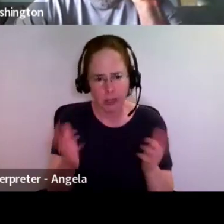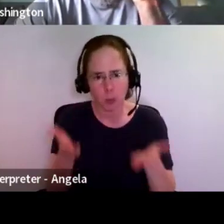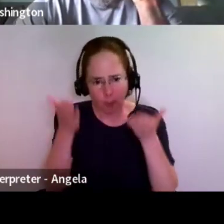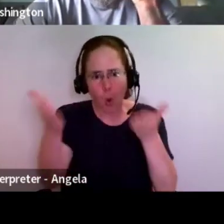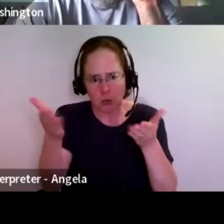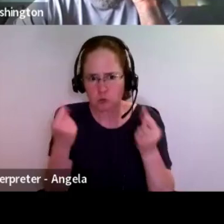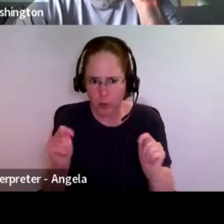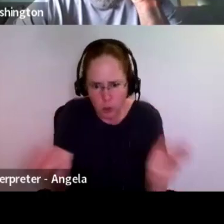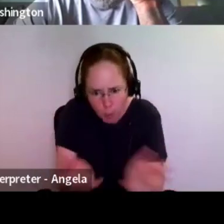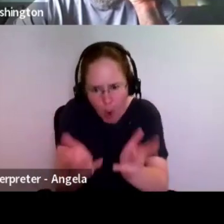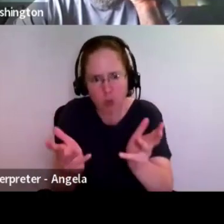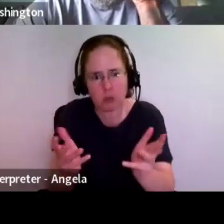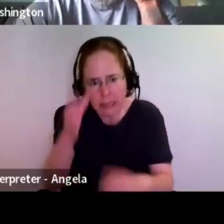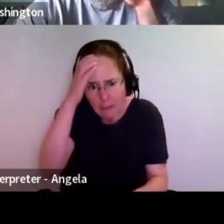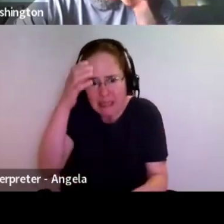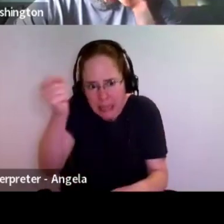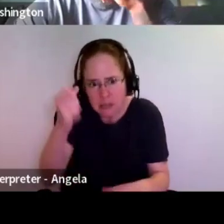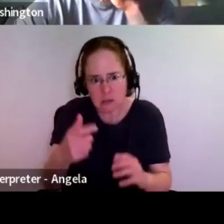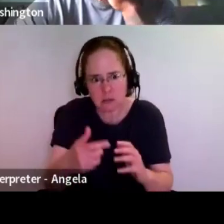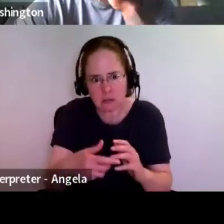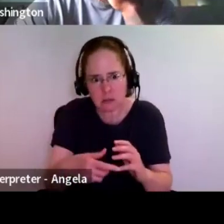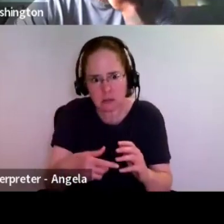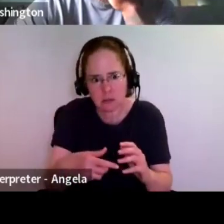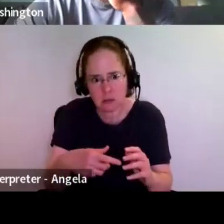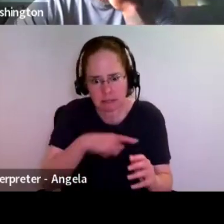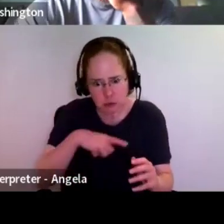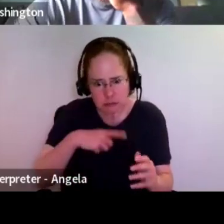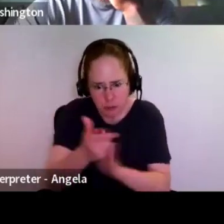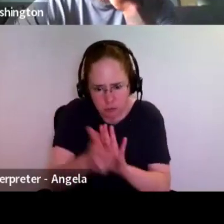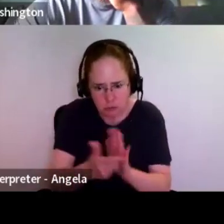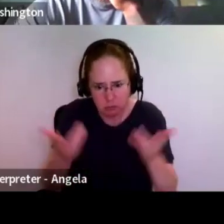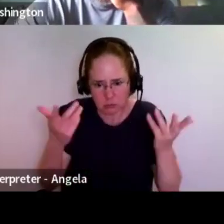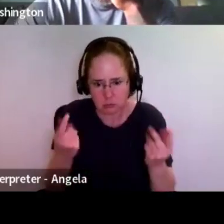promote kind of a common sense legislation, and, you know, it